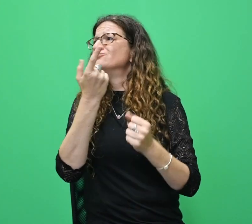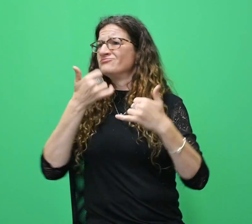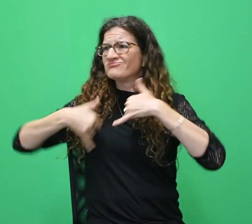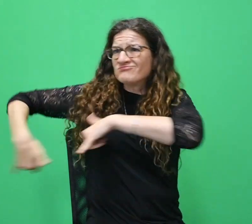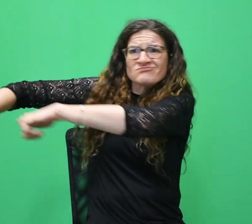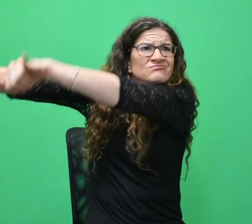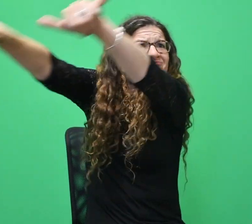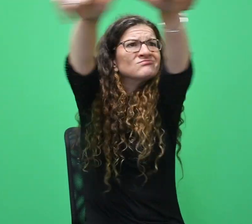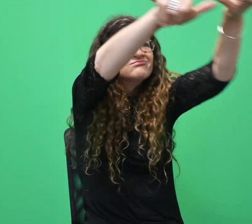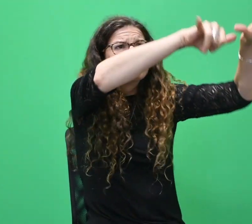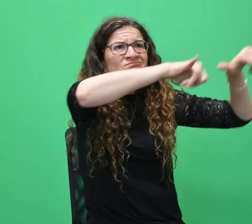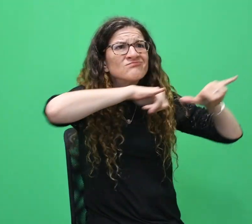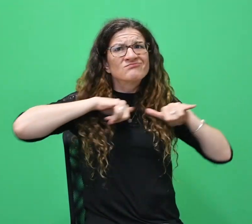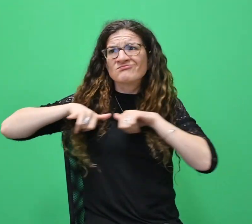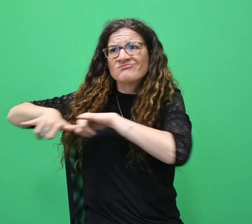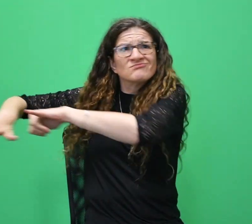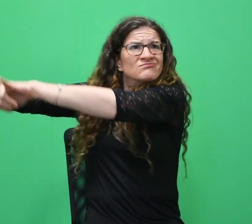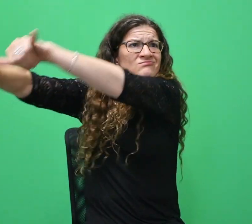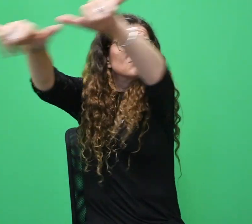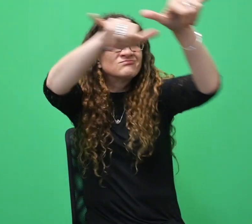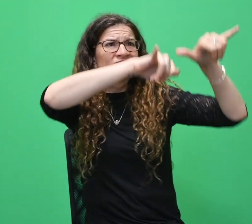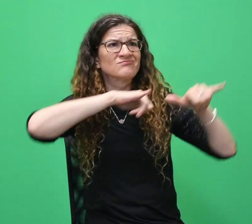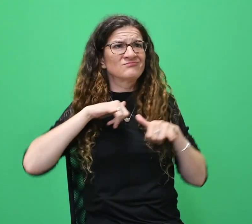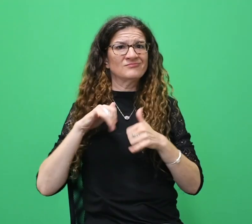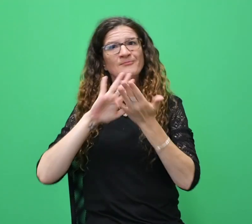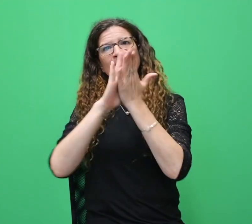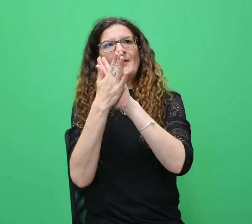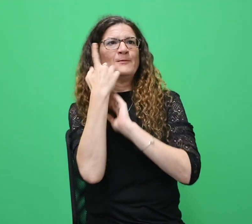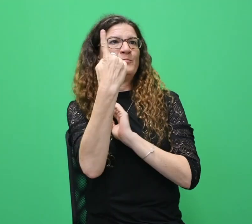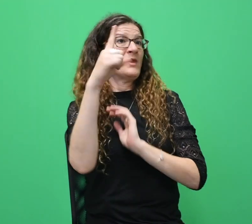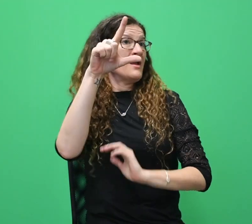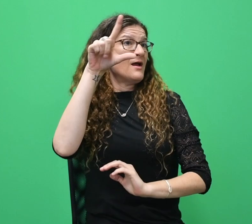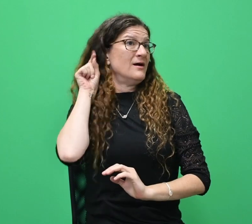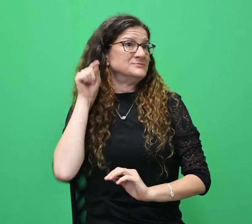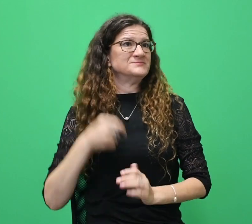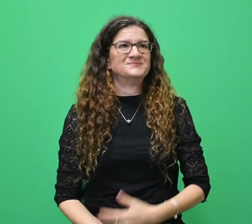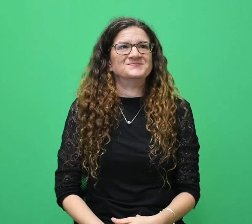just like us thus becoming one Gallaudet.